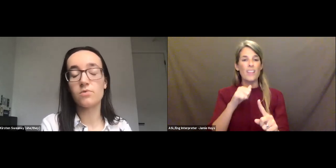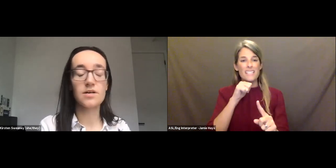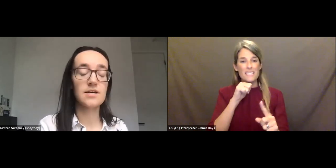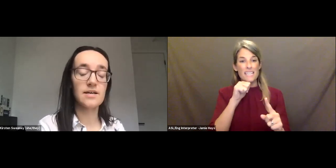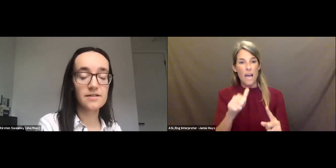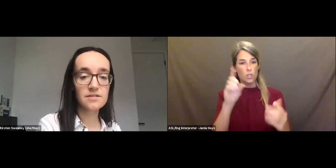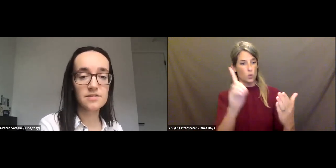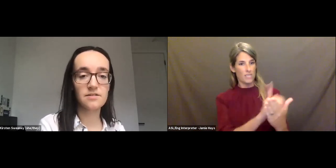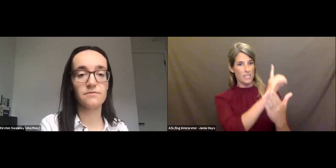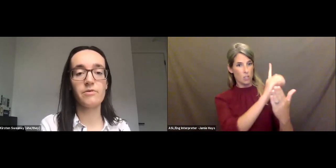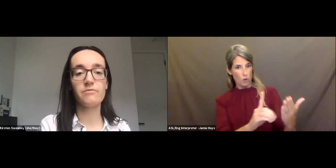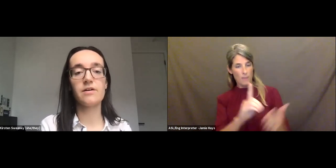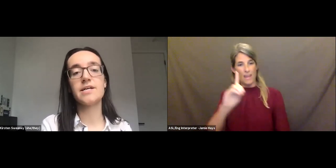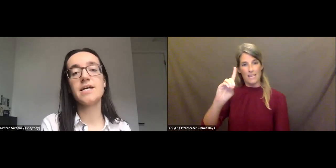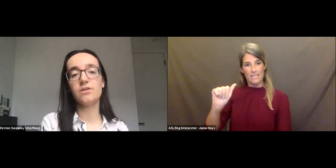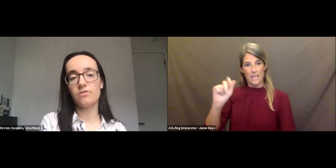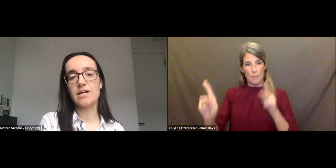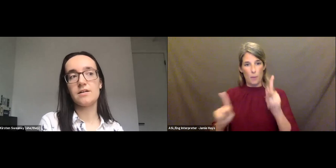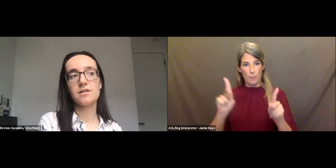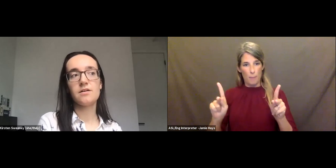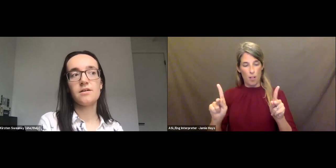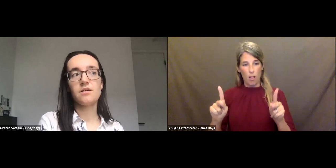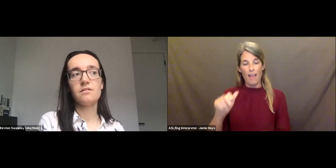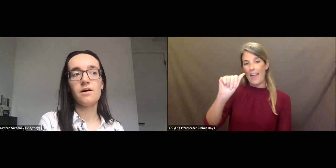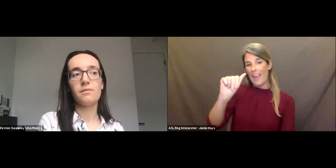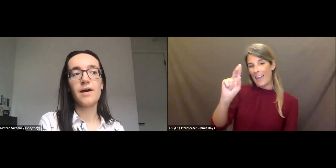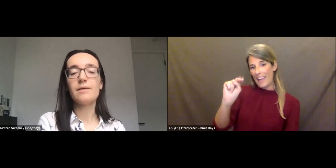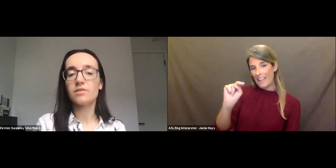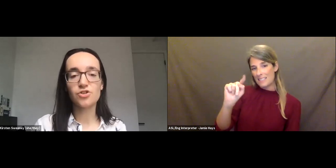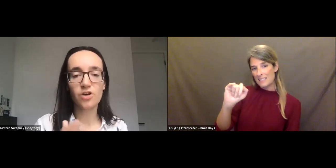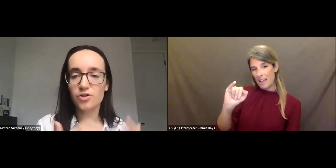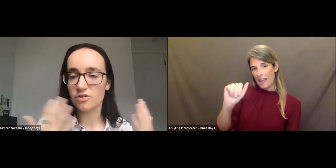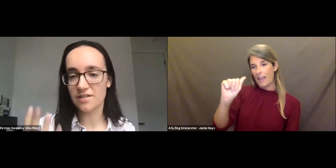of working against the very ingrained ableist structures